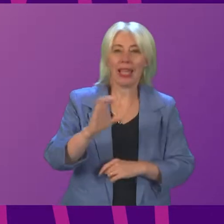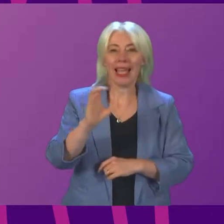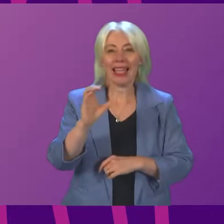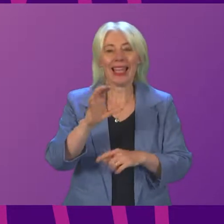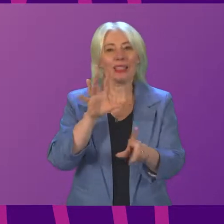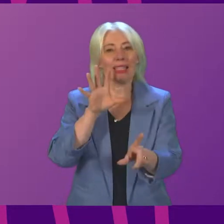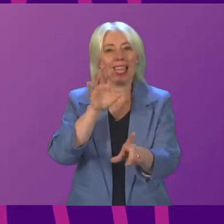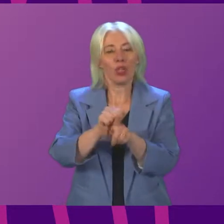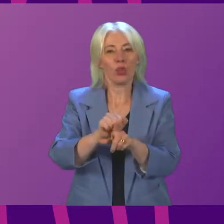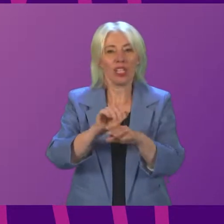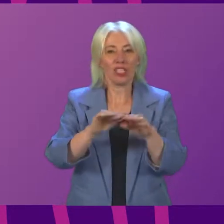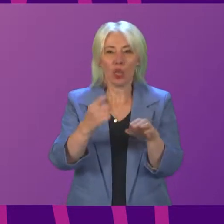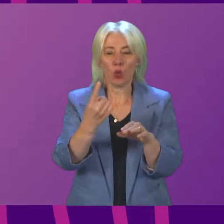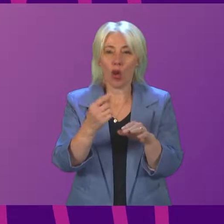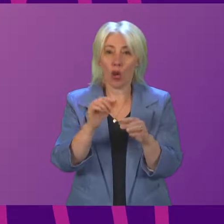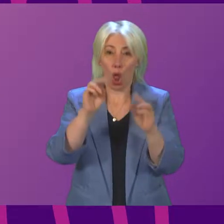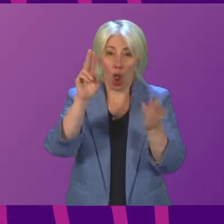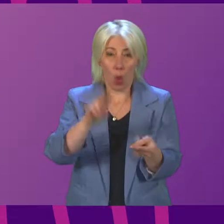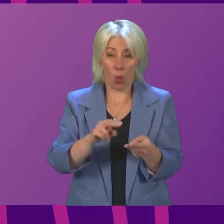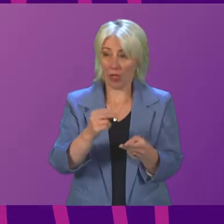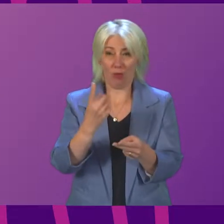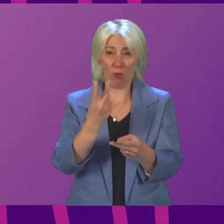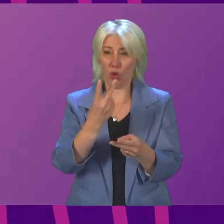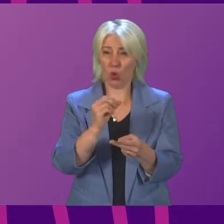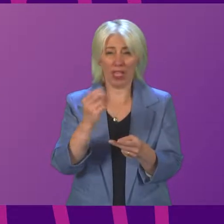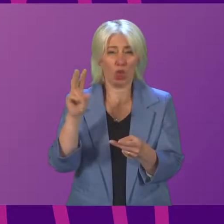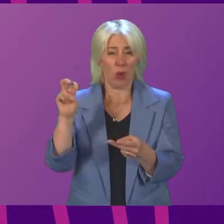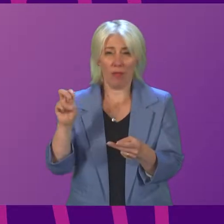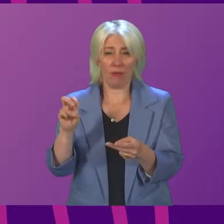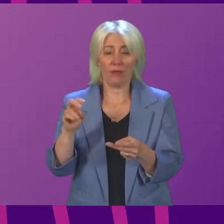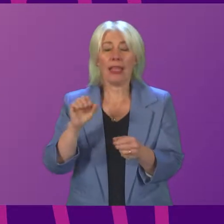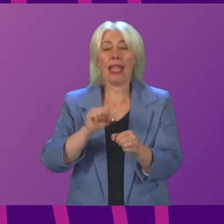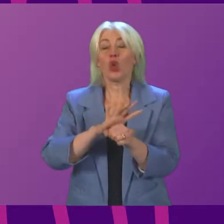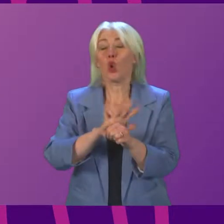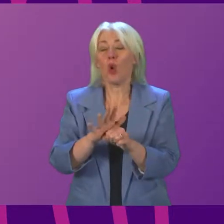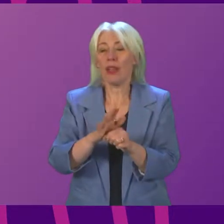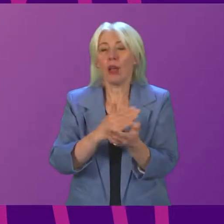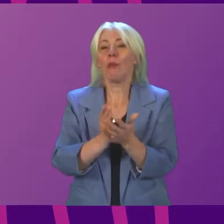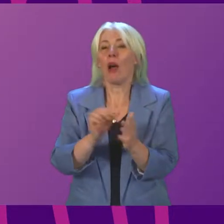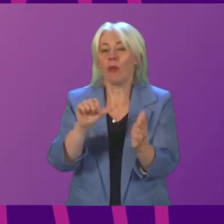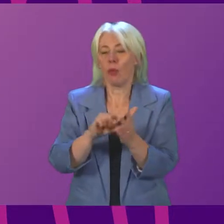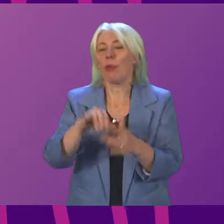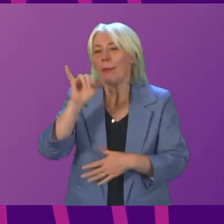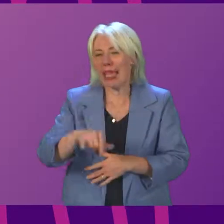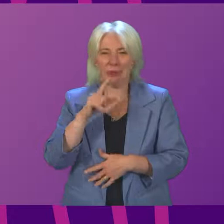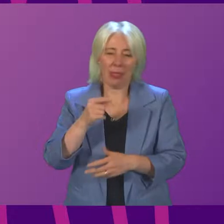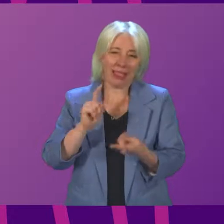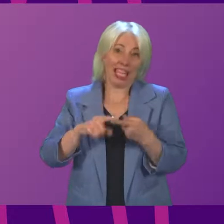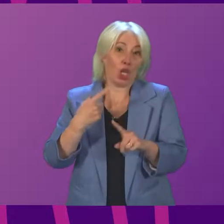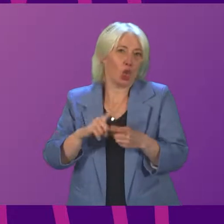since 2012. Yes, Covid is part of the problem, but it cannot be used as the excuse. Fewer operations